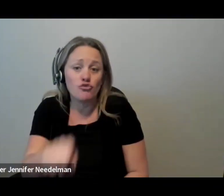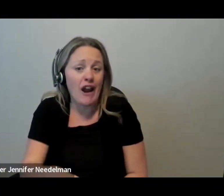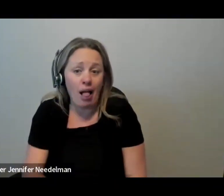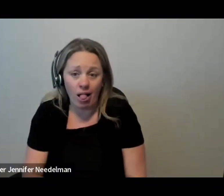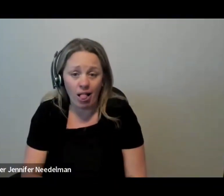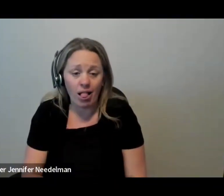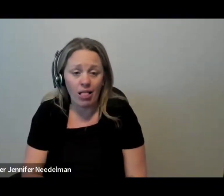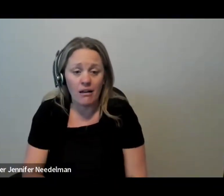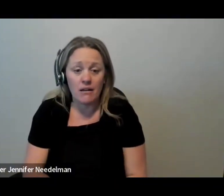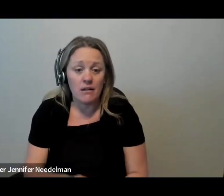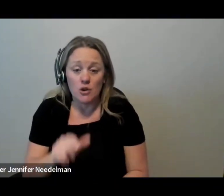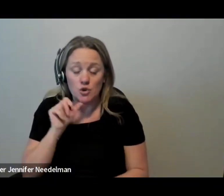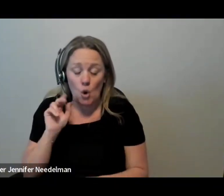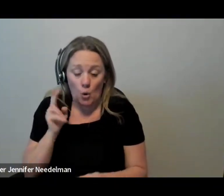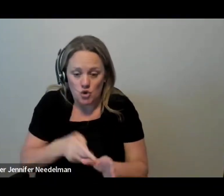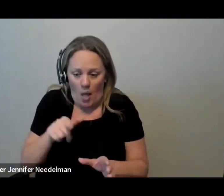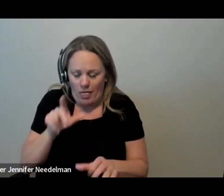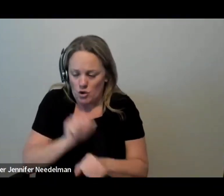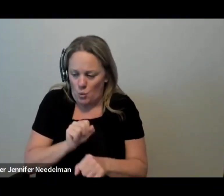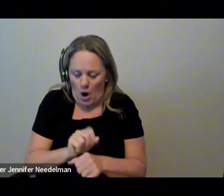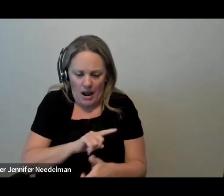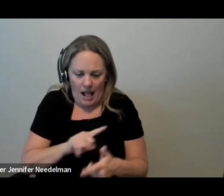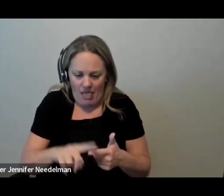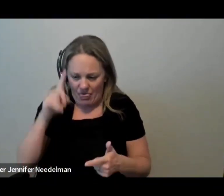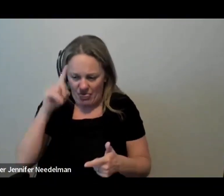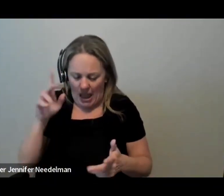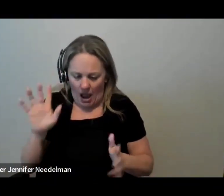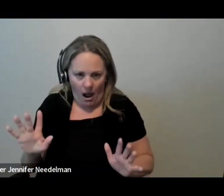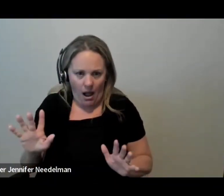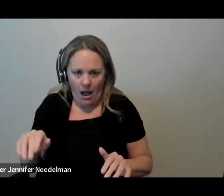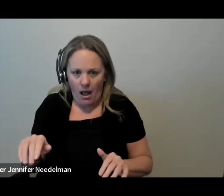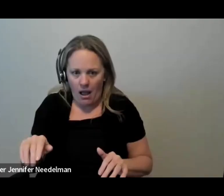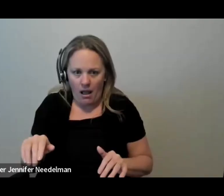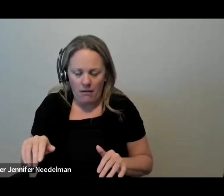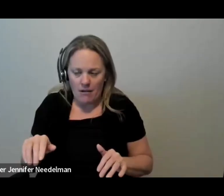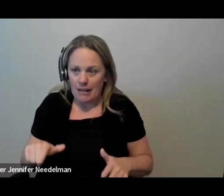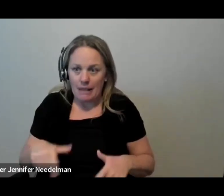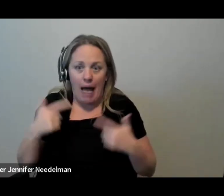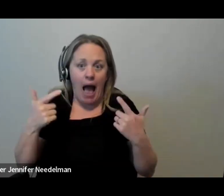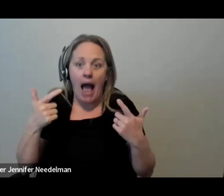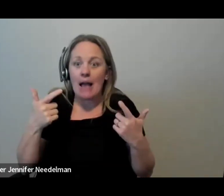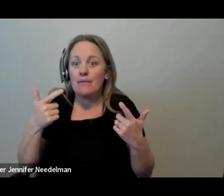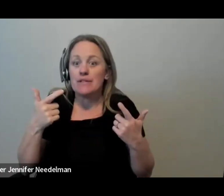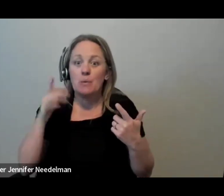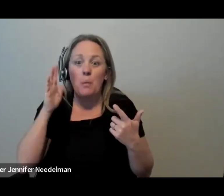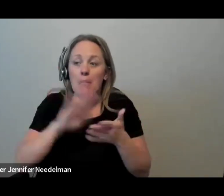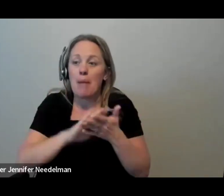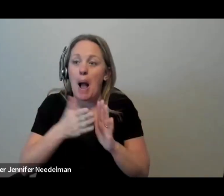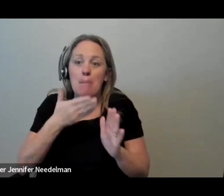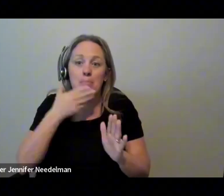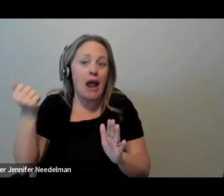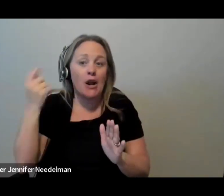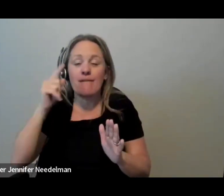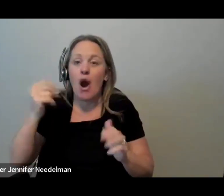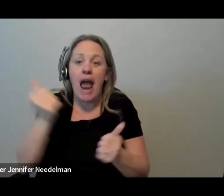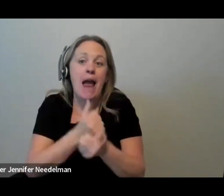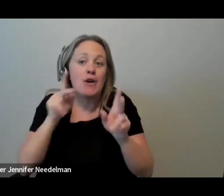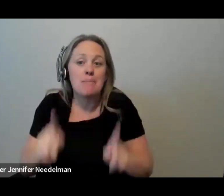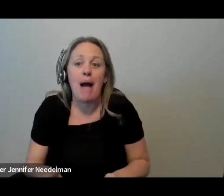and then just think it's all gonna be, you know, you're gonna be making life lives better for, you know, millions of people with disabilities. There's emotions that come into it.